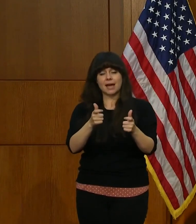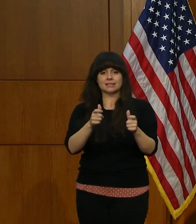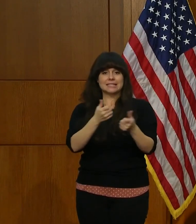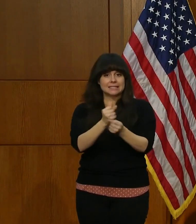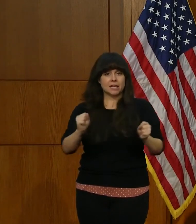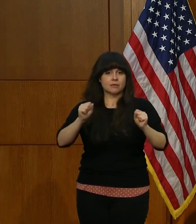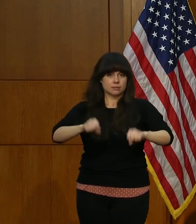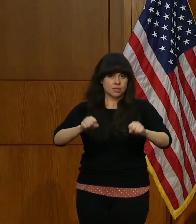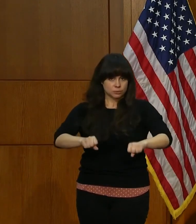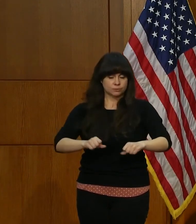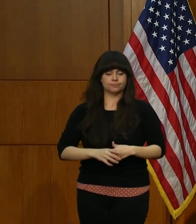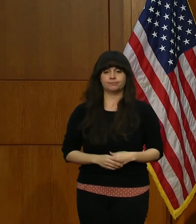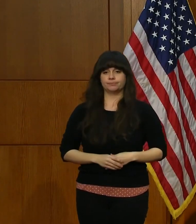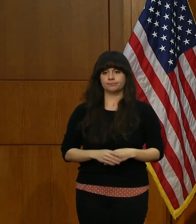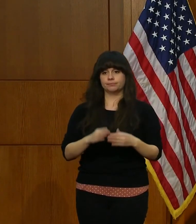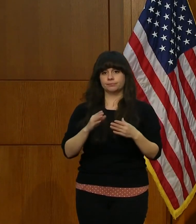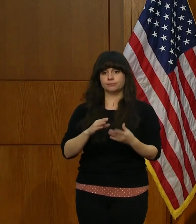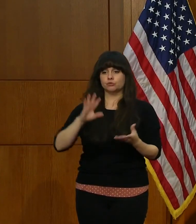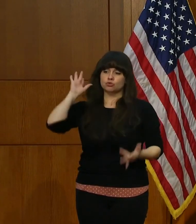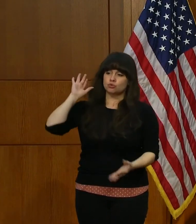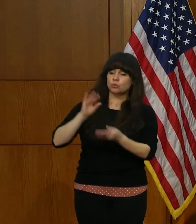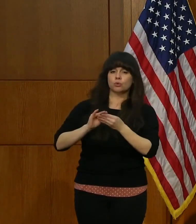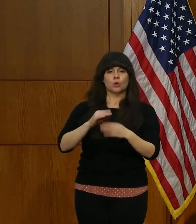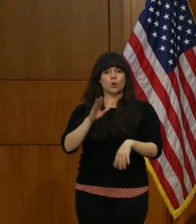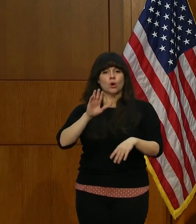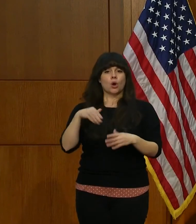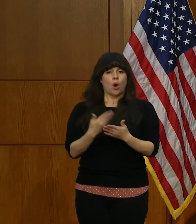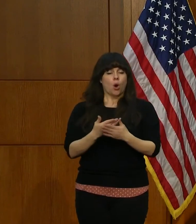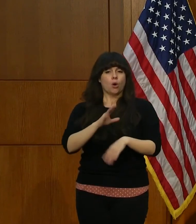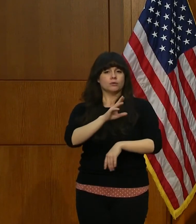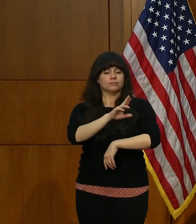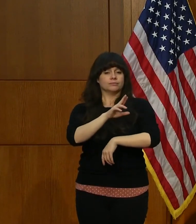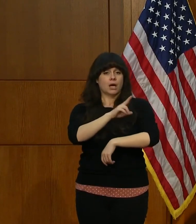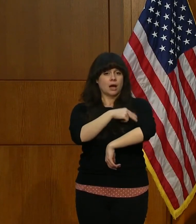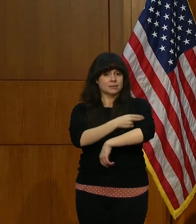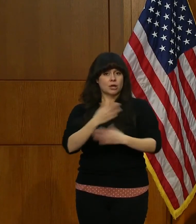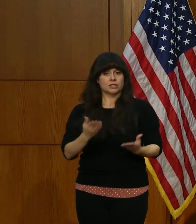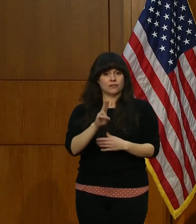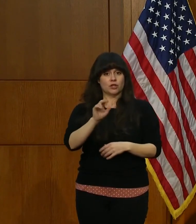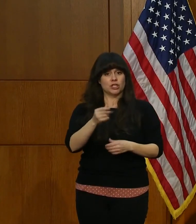VACCINATE VIRGINIANS AS QUICKLY AND SAFELY AS POSSIBLE. OVERALL